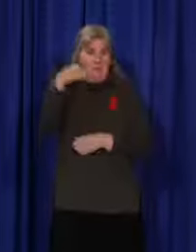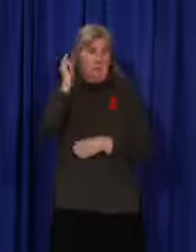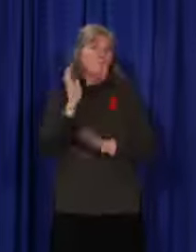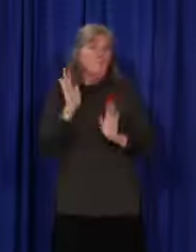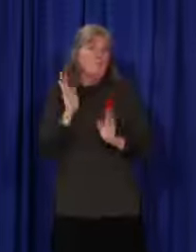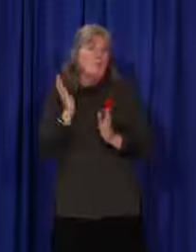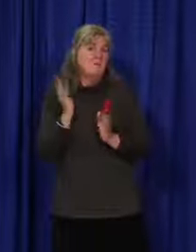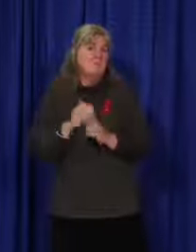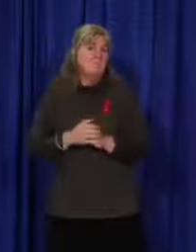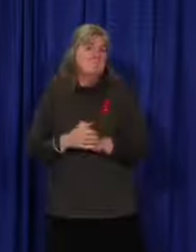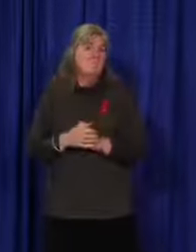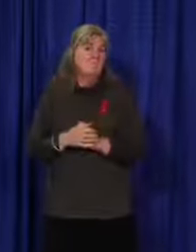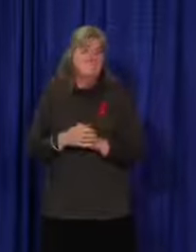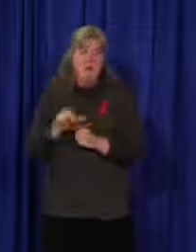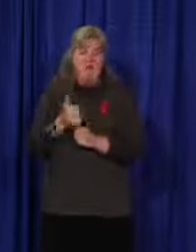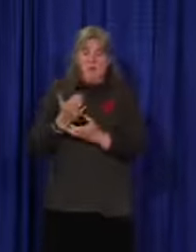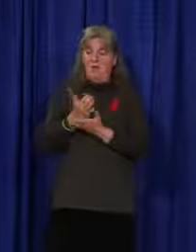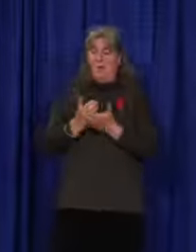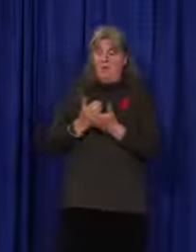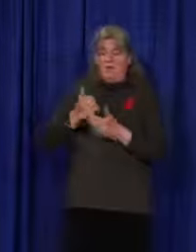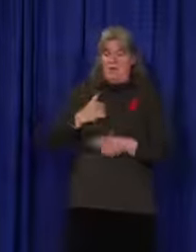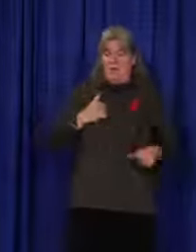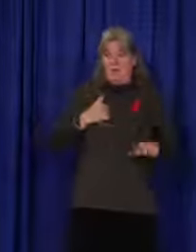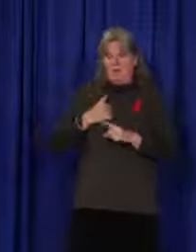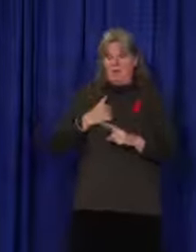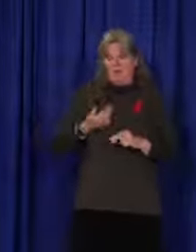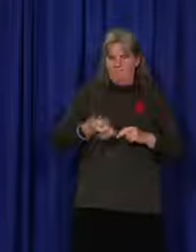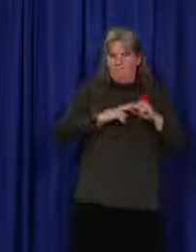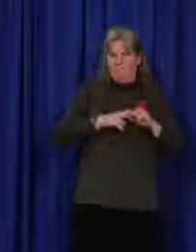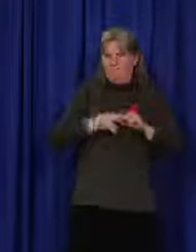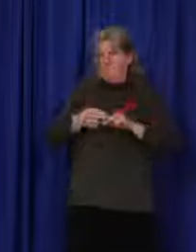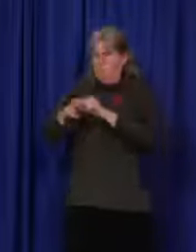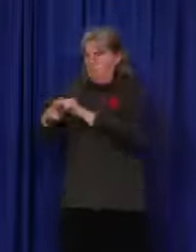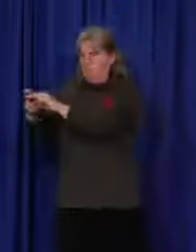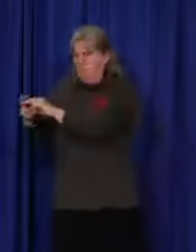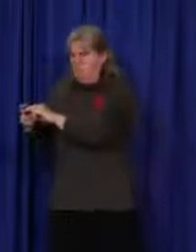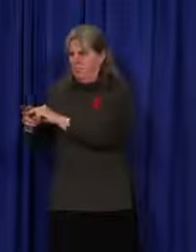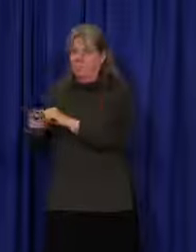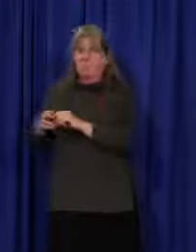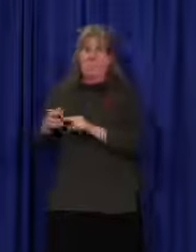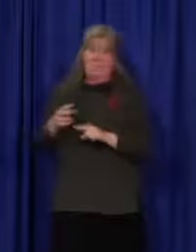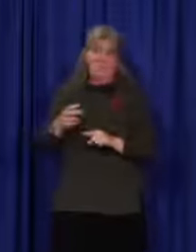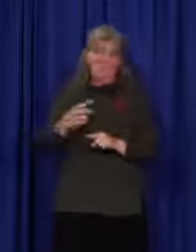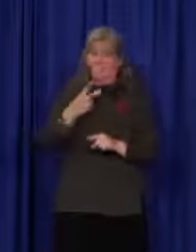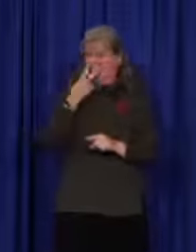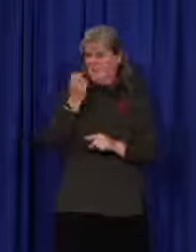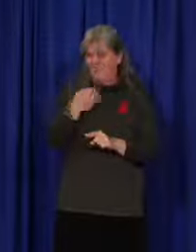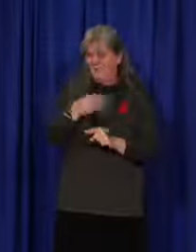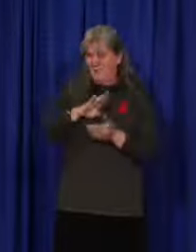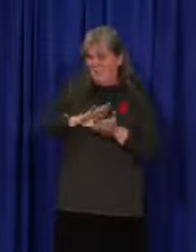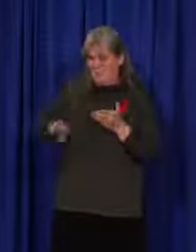key risk for COVID exposure. Next week, you will hear more